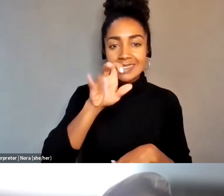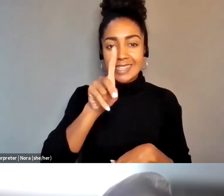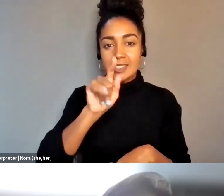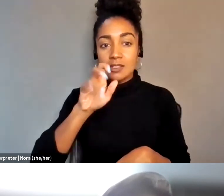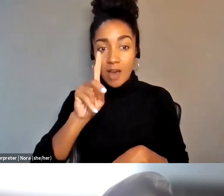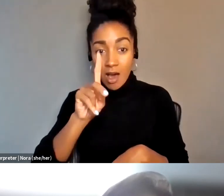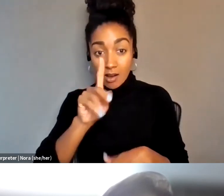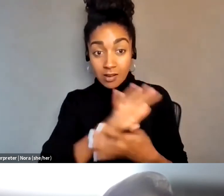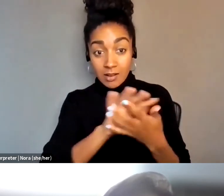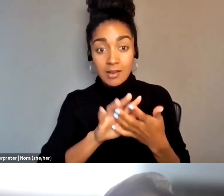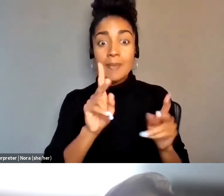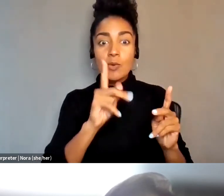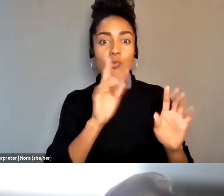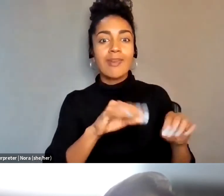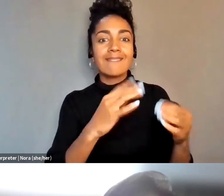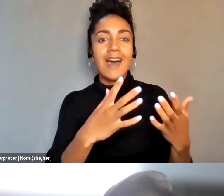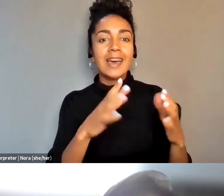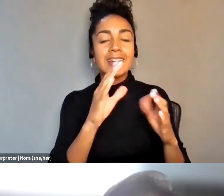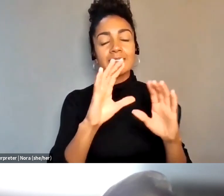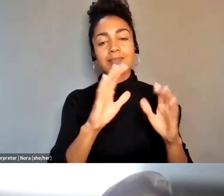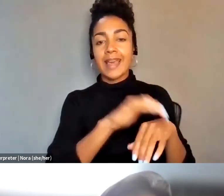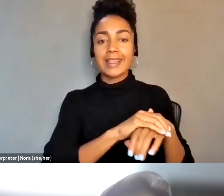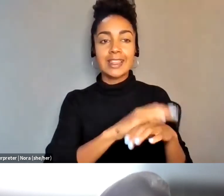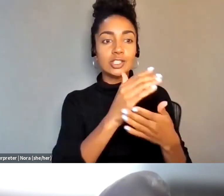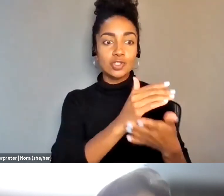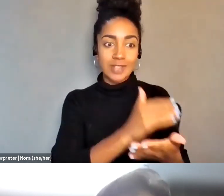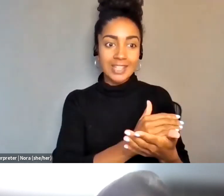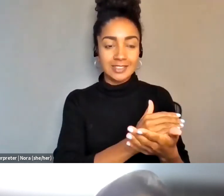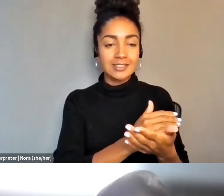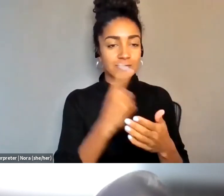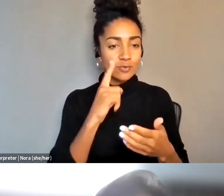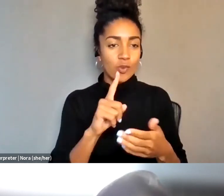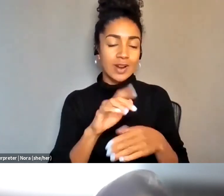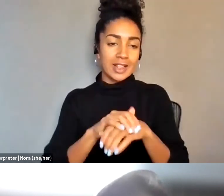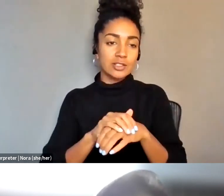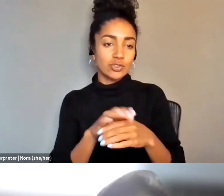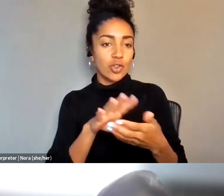I know many students do not have access to the internet so I am grateful to have these online resources.